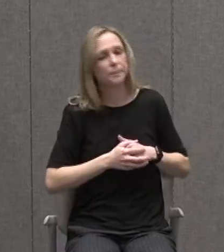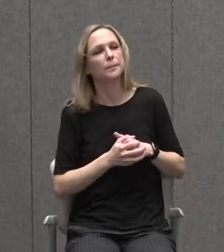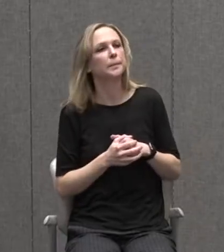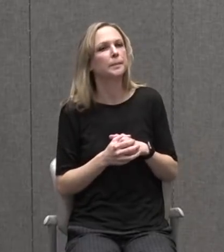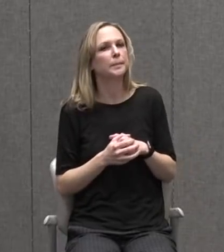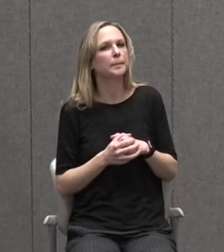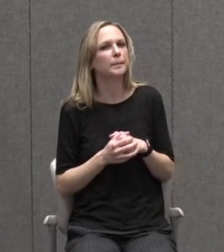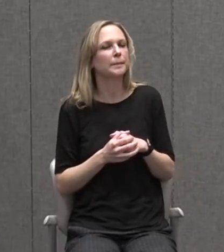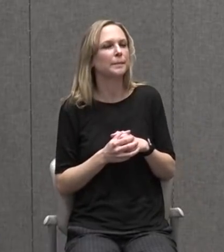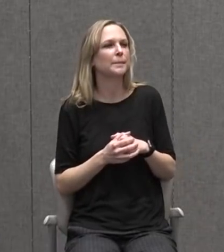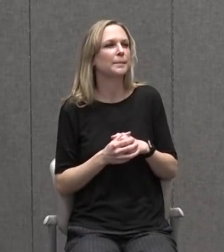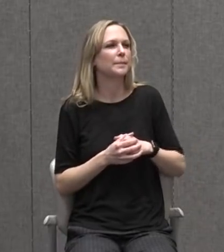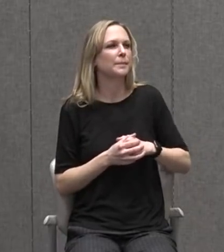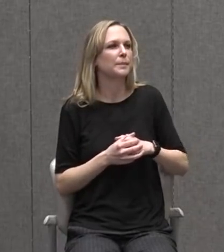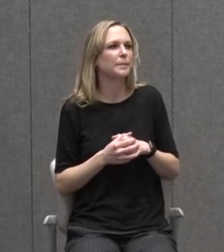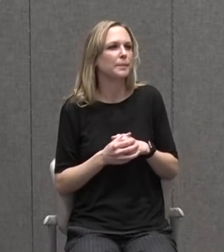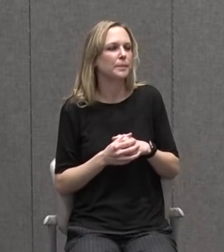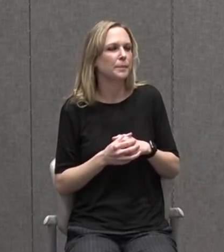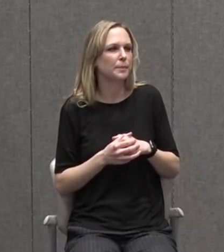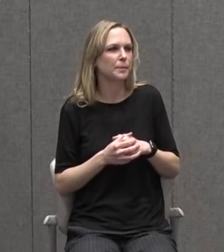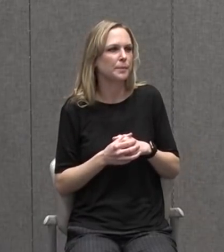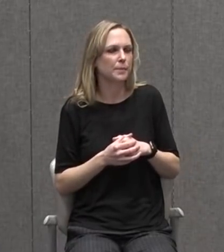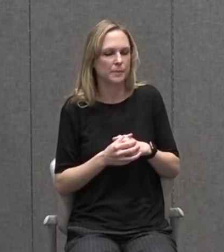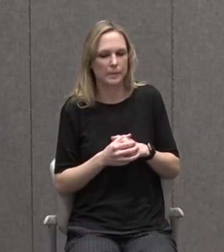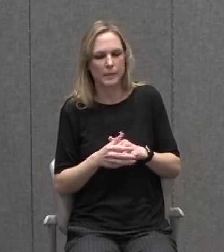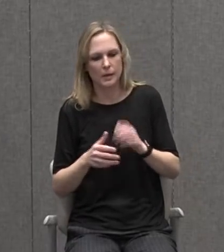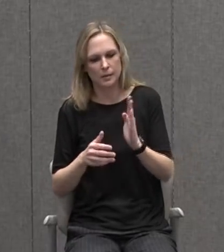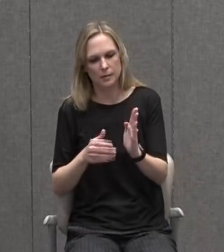I think I've said it right, and the 40.